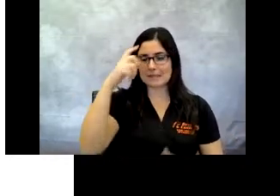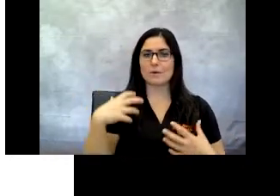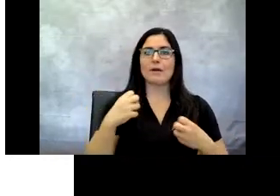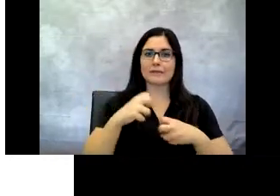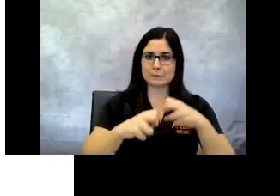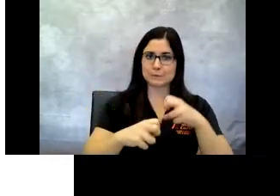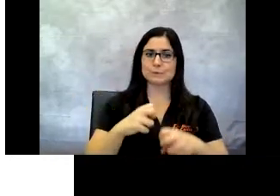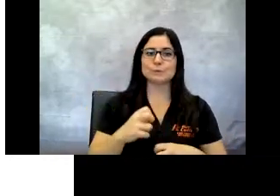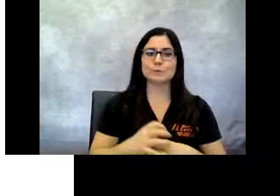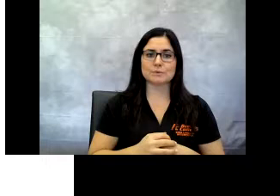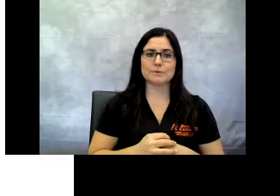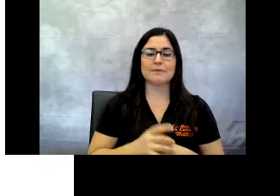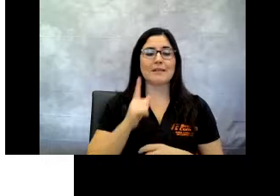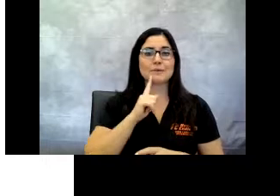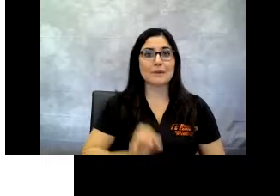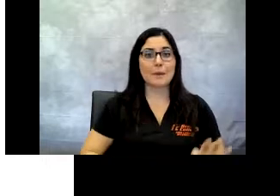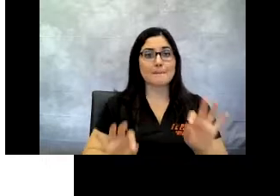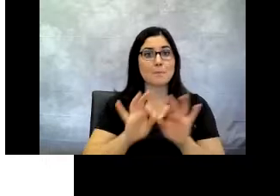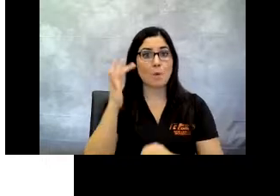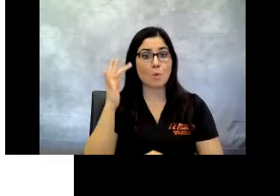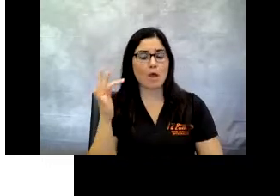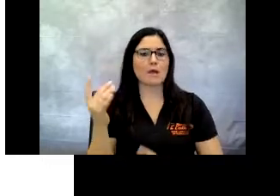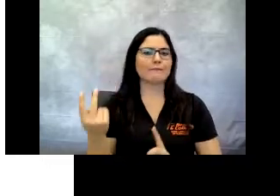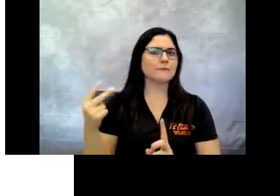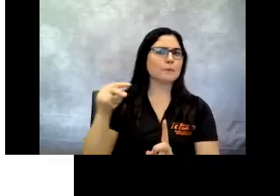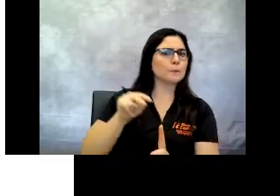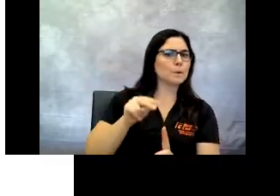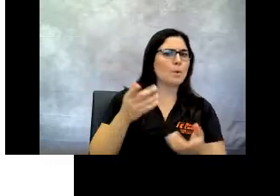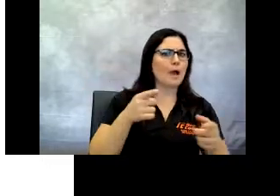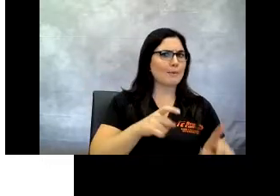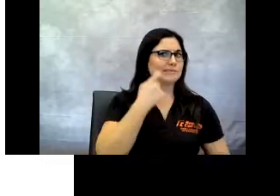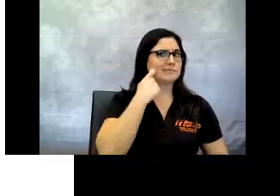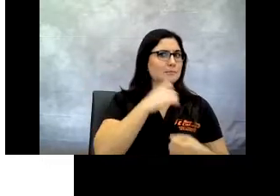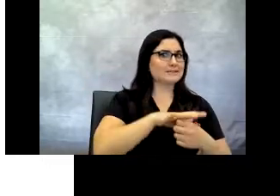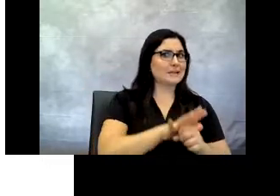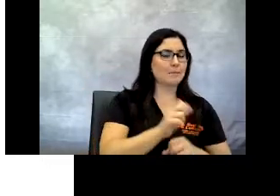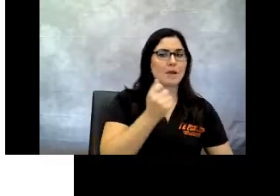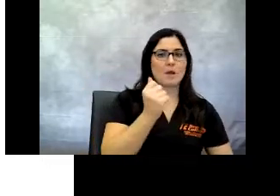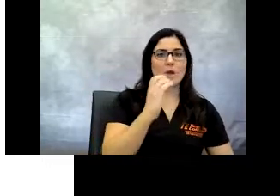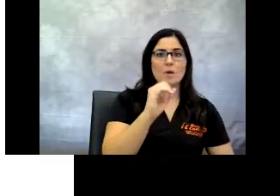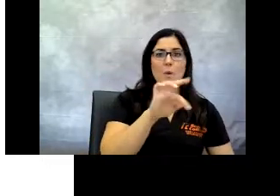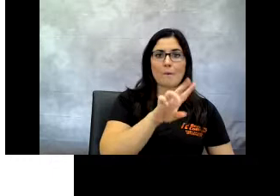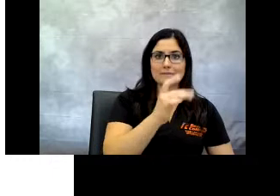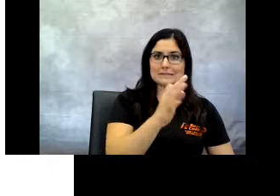And this is very important as we look at what does happen with the pandemic COVID 19 and having classes online.